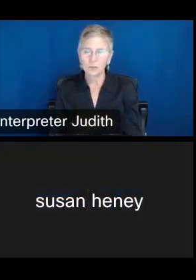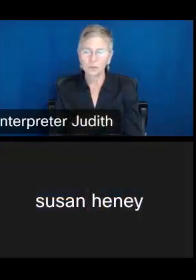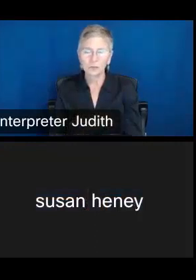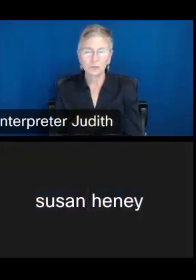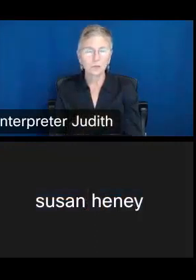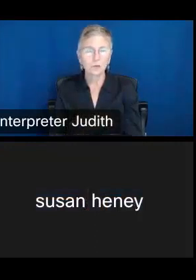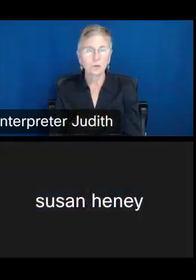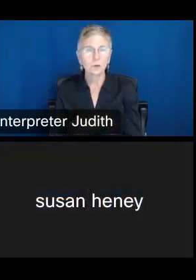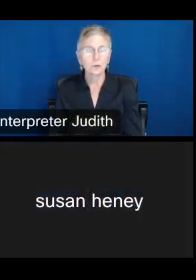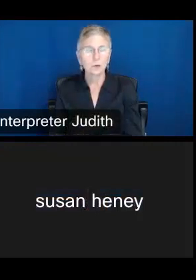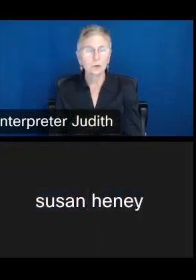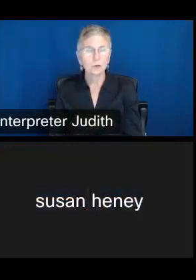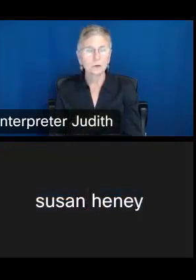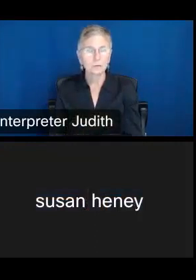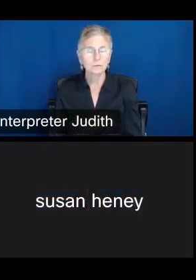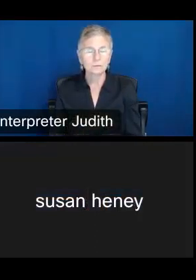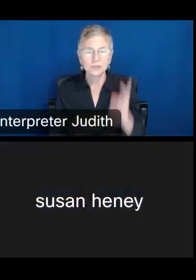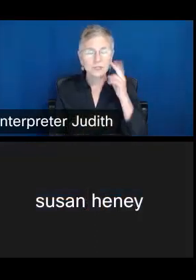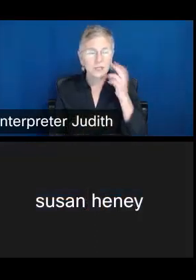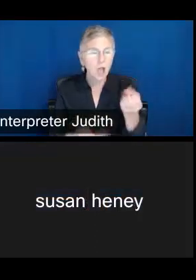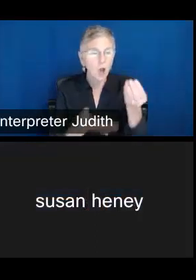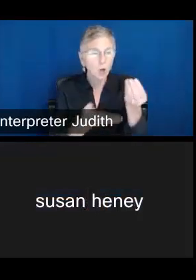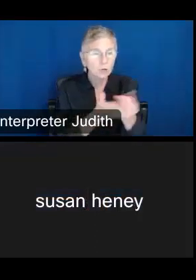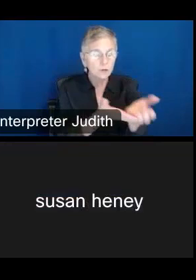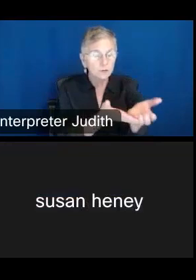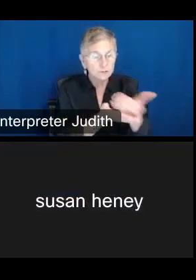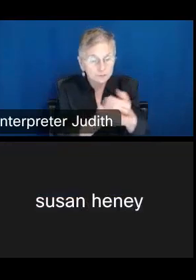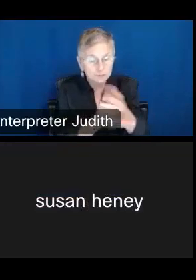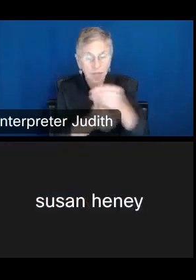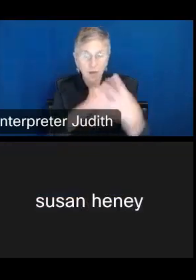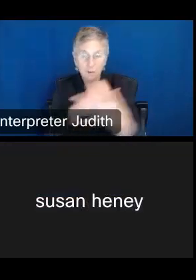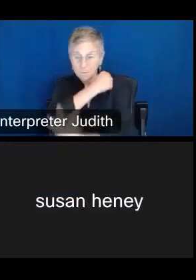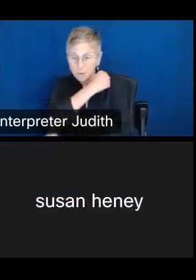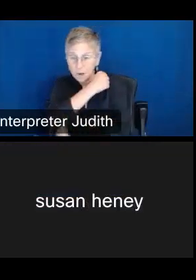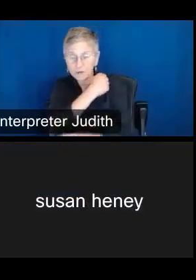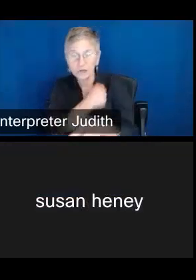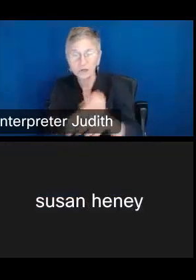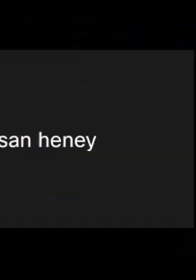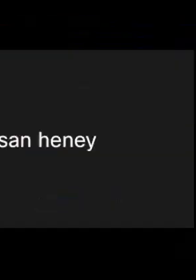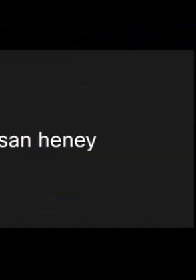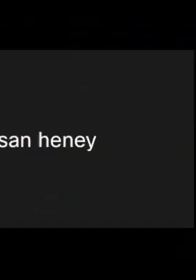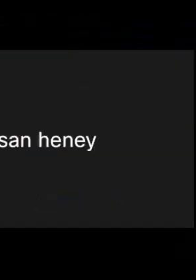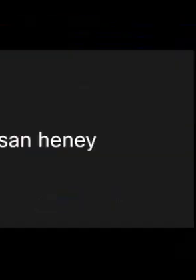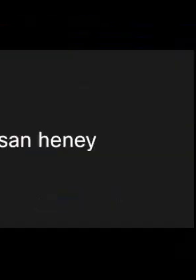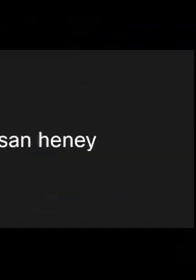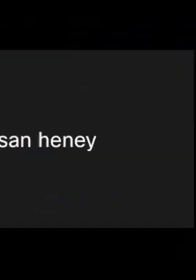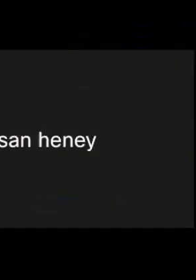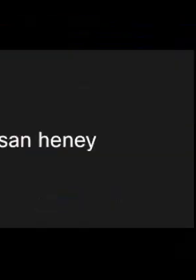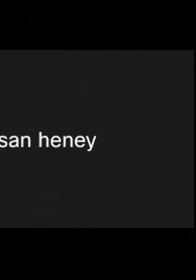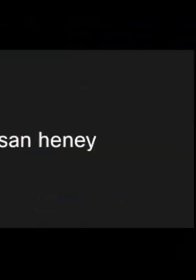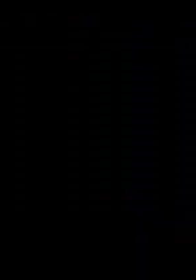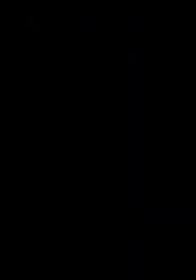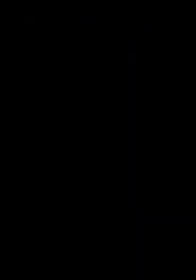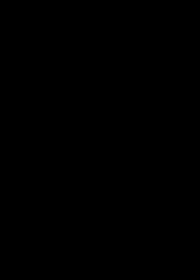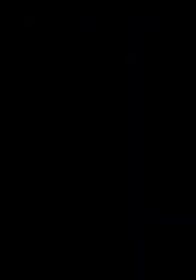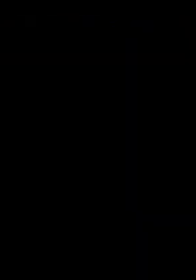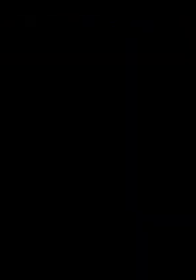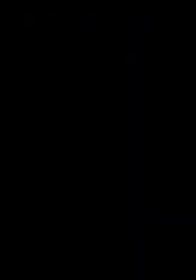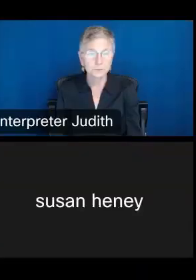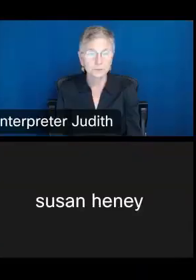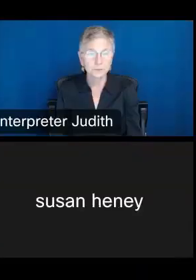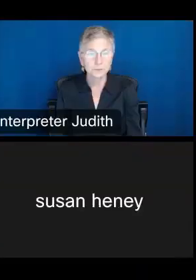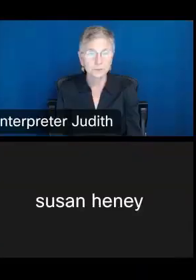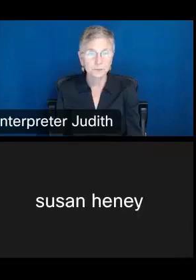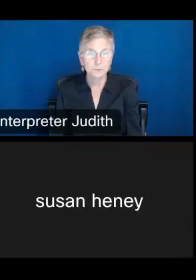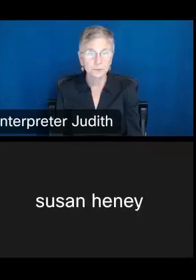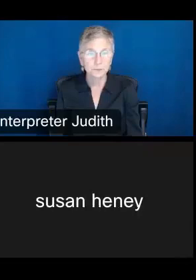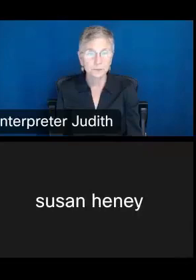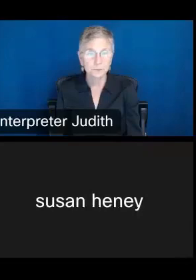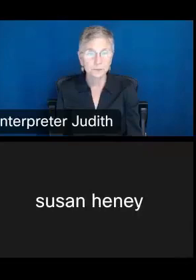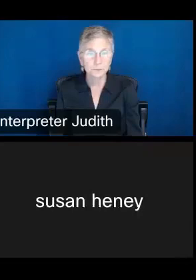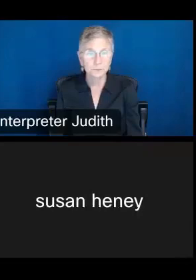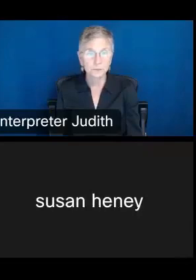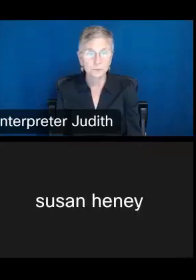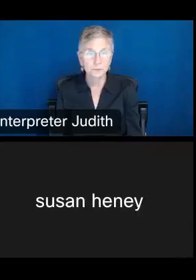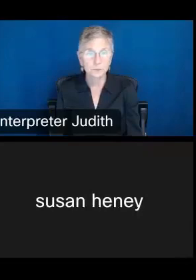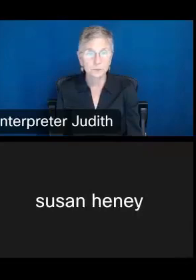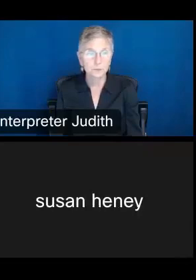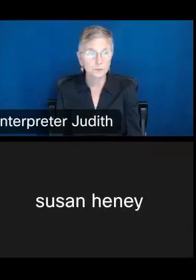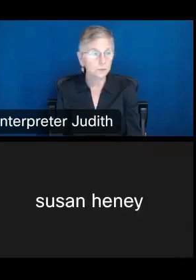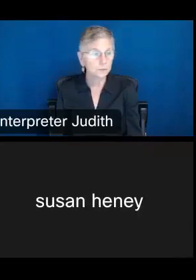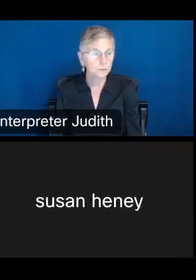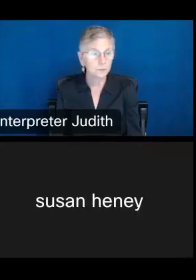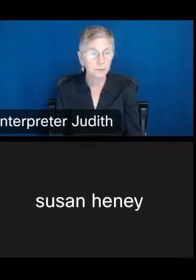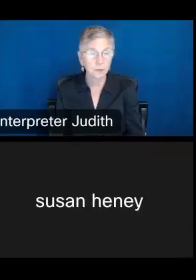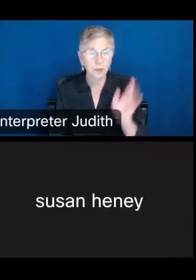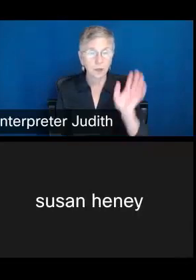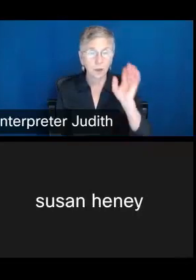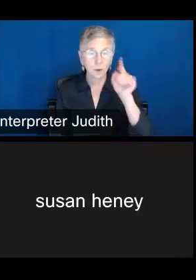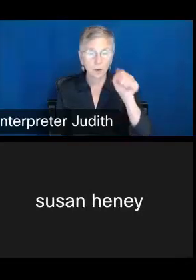at income and poverty data, and so what I'm going to do is I'm going to go back, reset